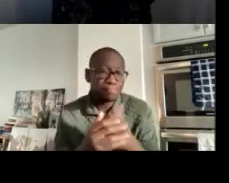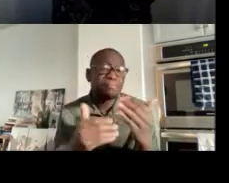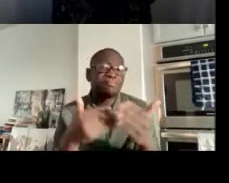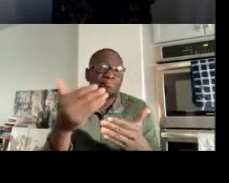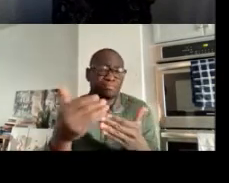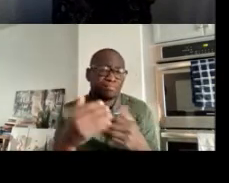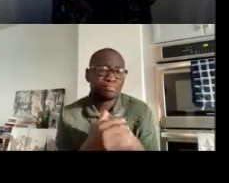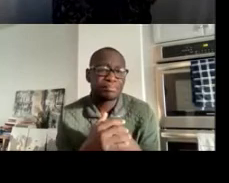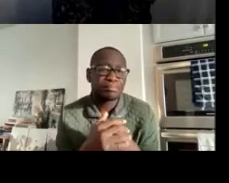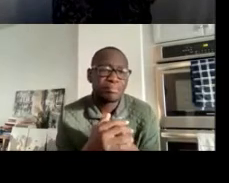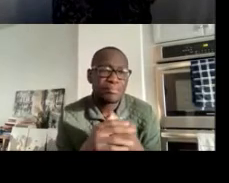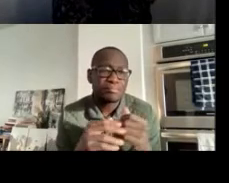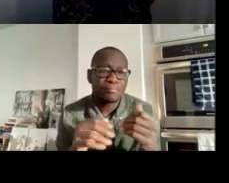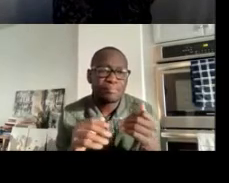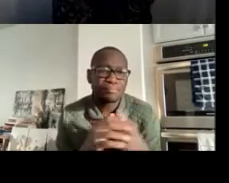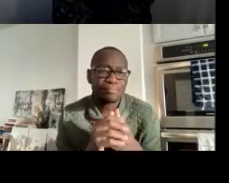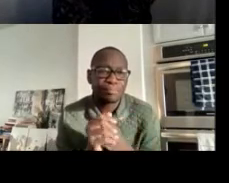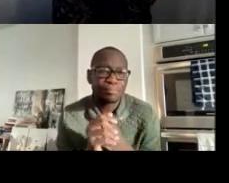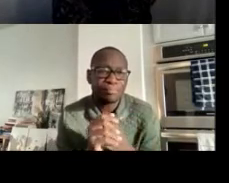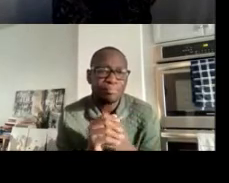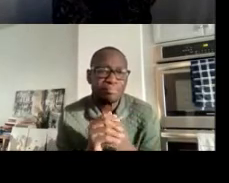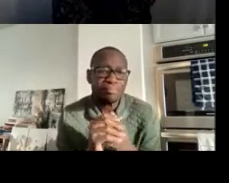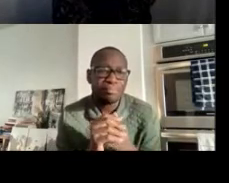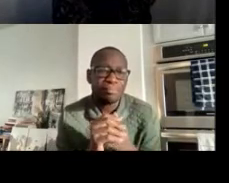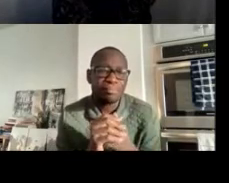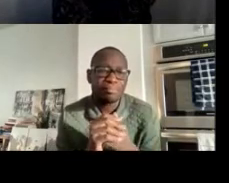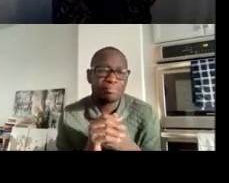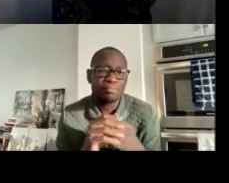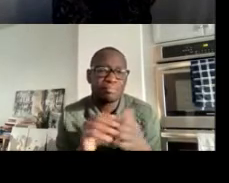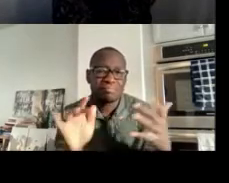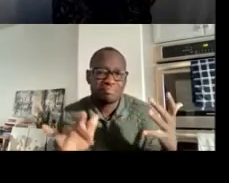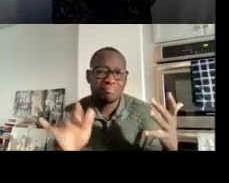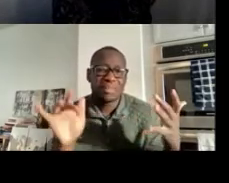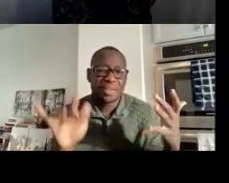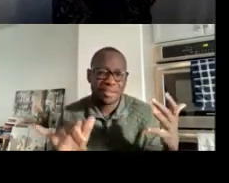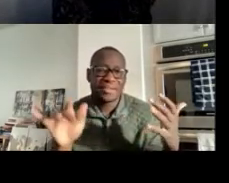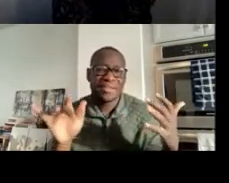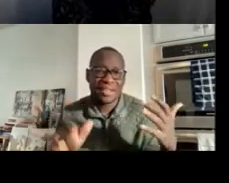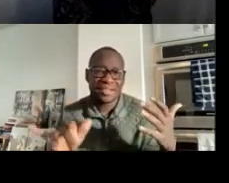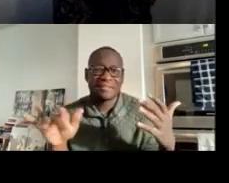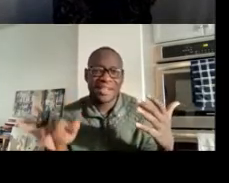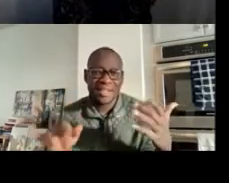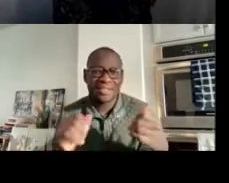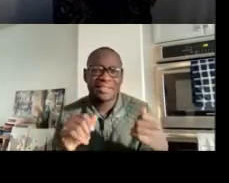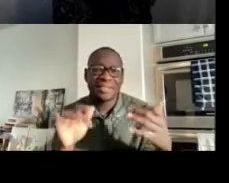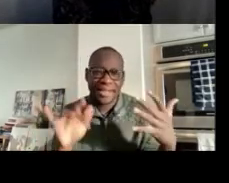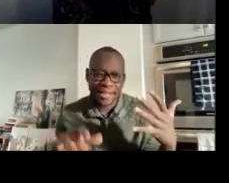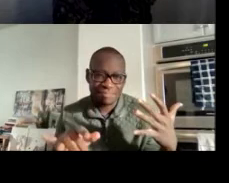deaf or hard of hearing students? Next, please. I think you just have to click a few times.